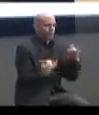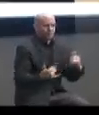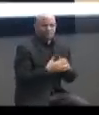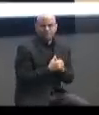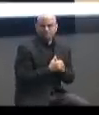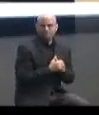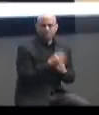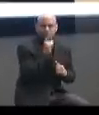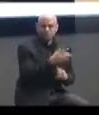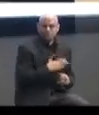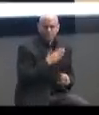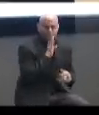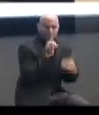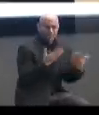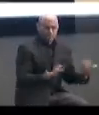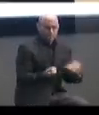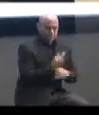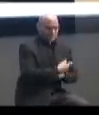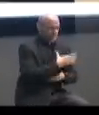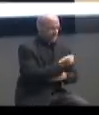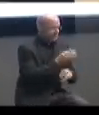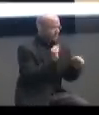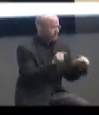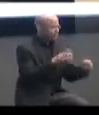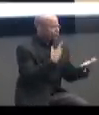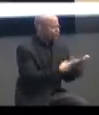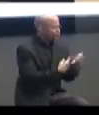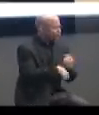REALLY GLAD TO BE HERE TODAY AND BE ABLE TO TALK TO YOU ALL ABOUT